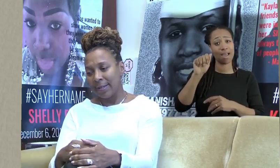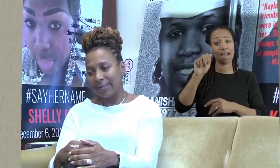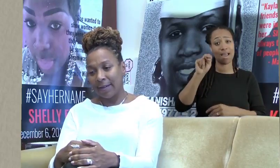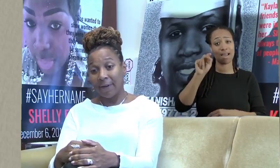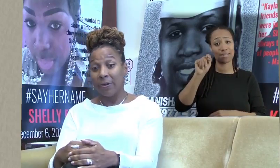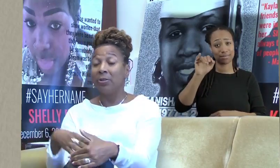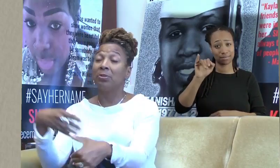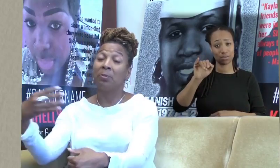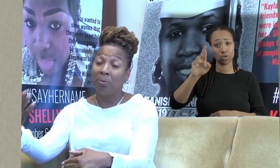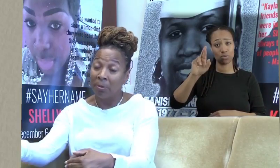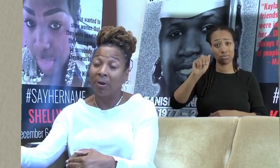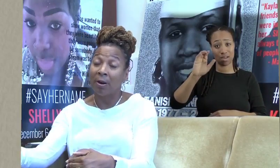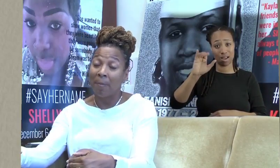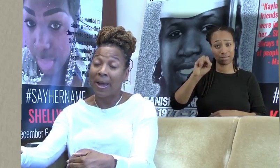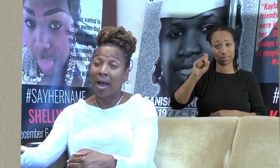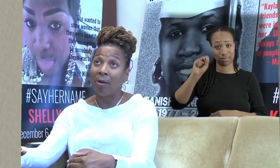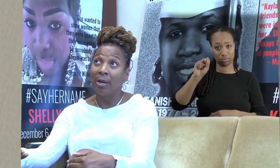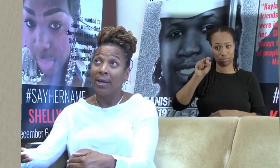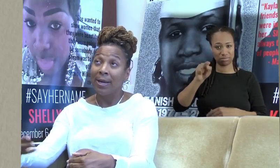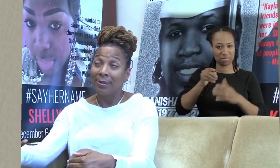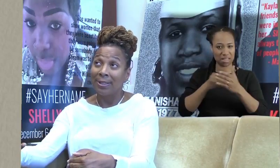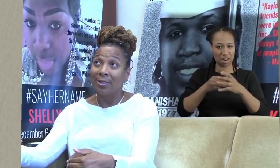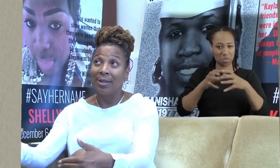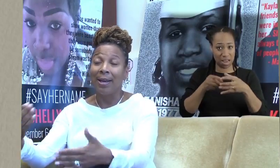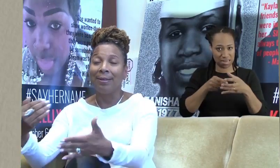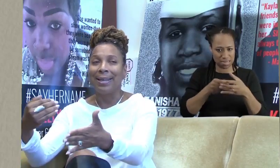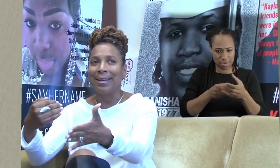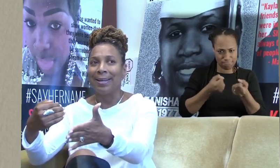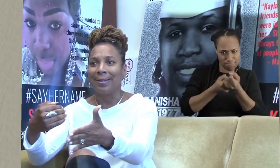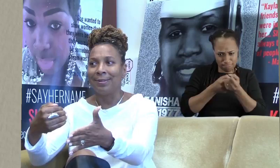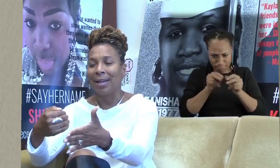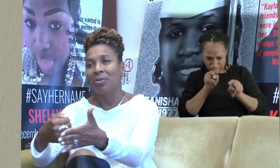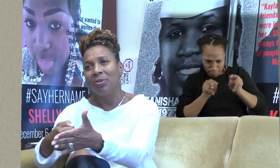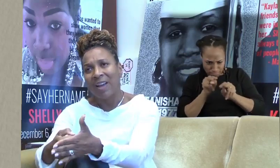So, the tendency was for, you know, anti­racist agitation and advocacy to say